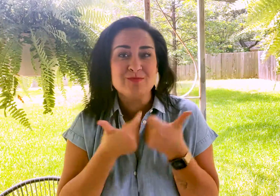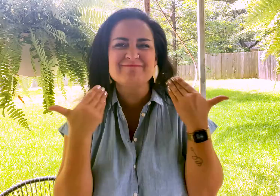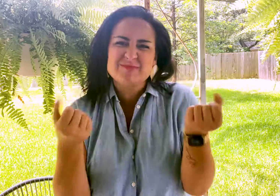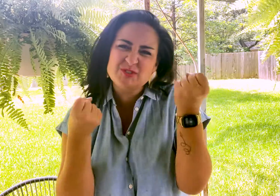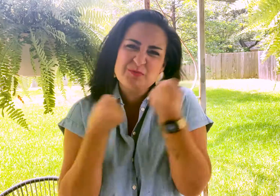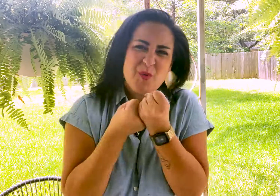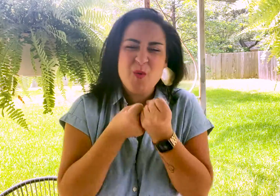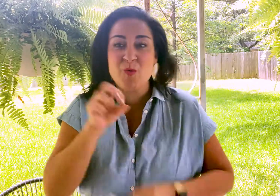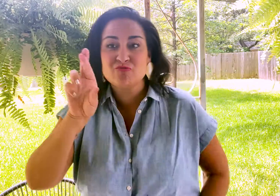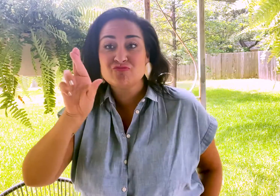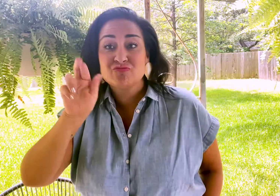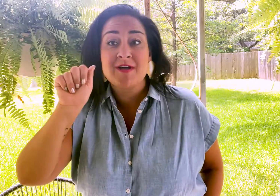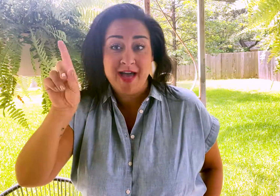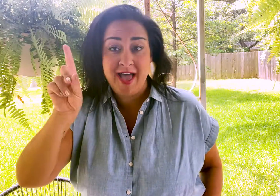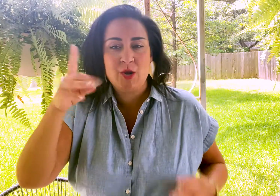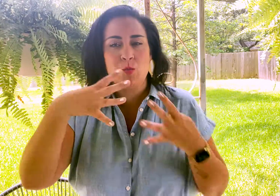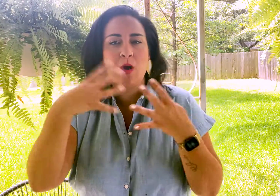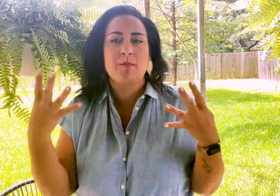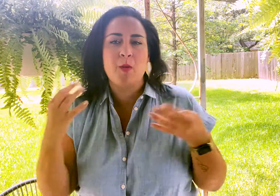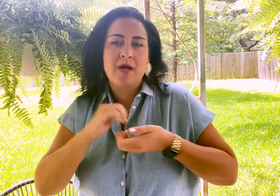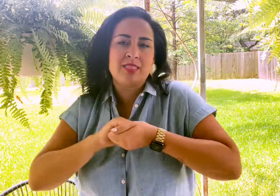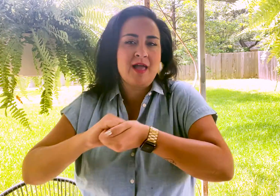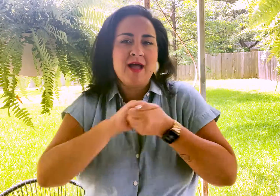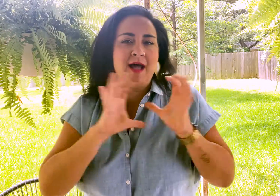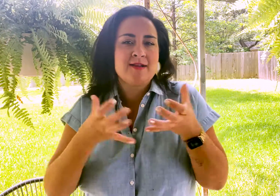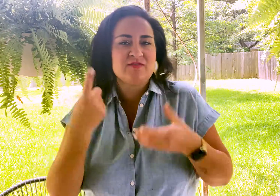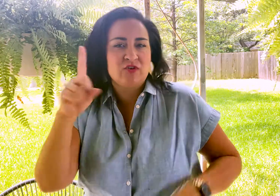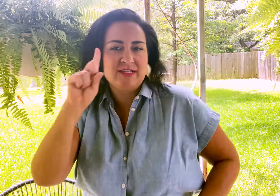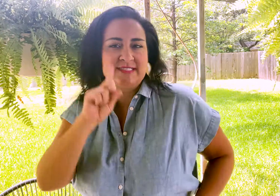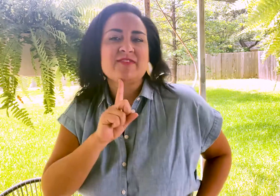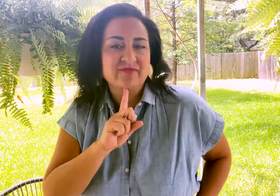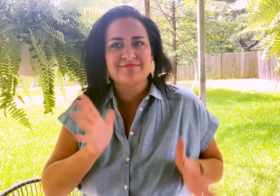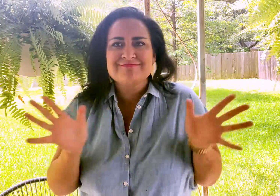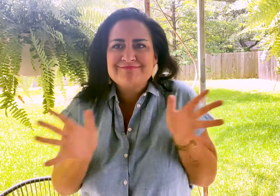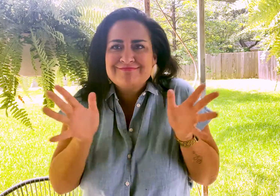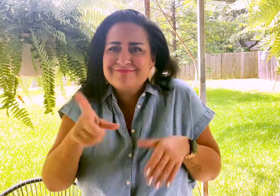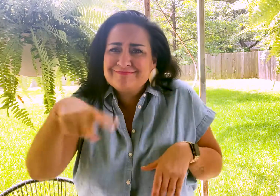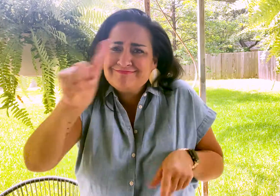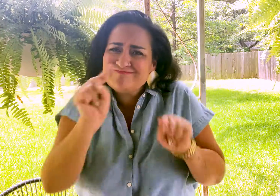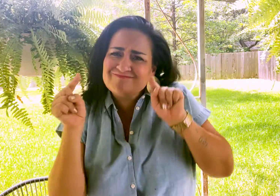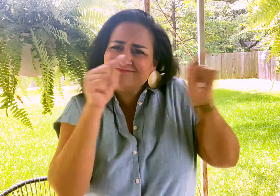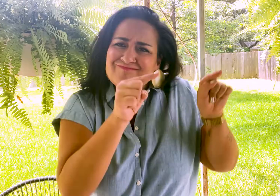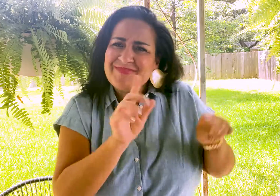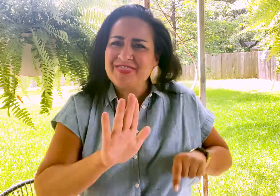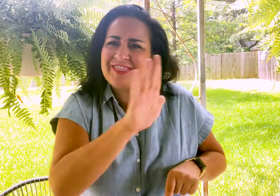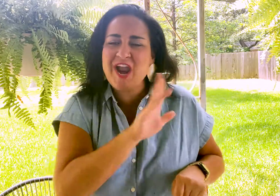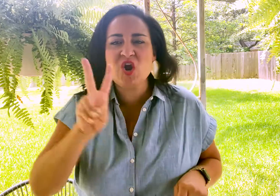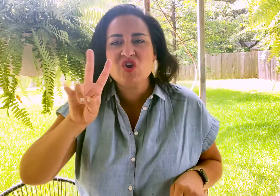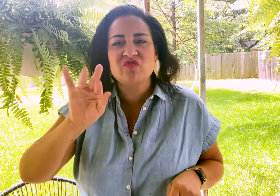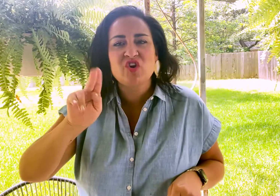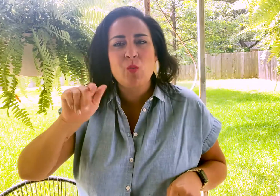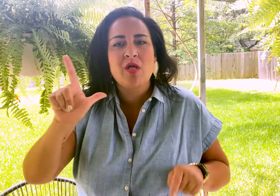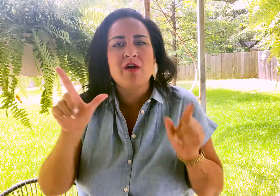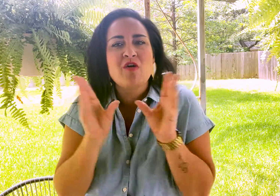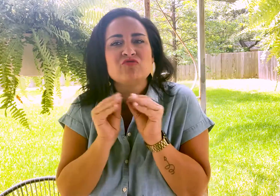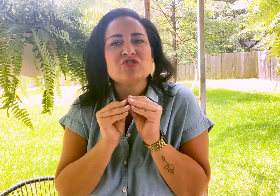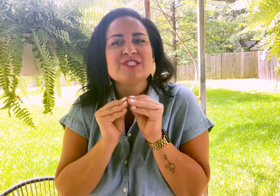By supporting RAD - Rainbow Alliance of the Deaf and encourage YOU to consider attending their virtual conference.